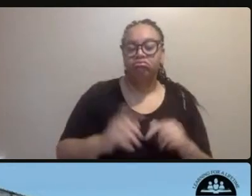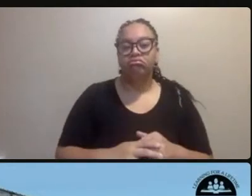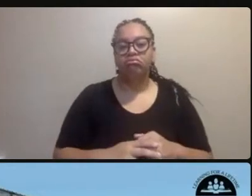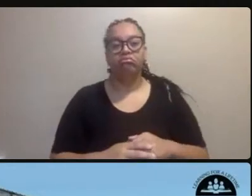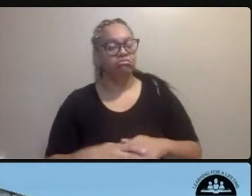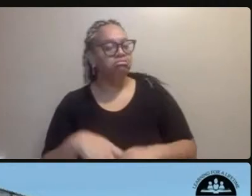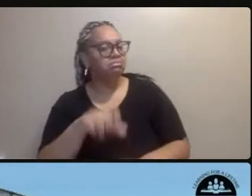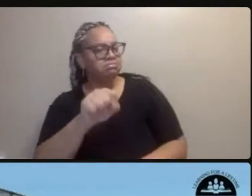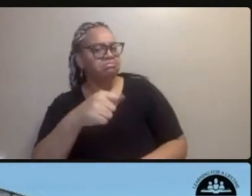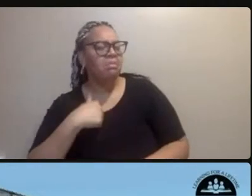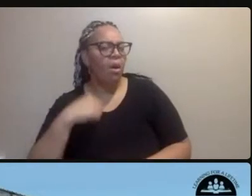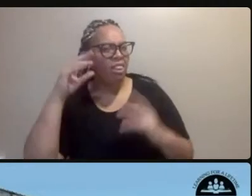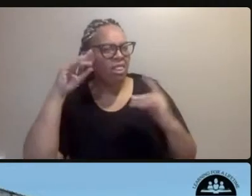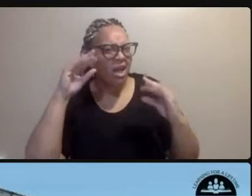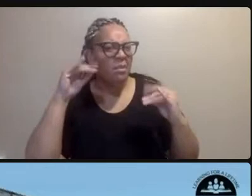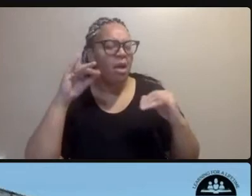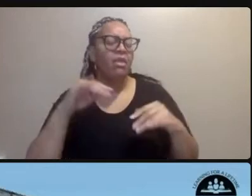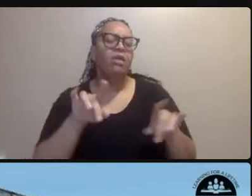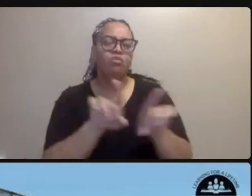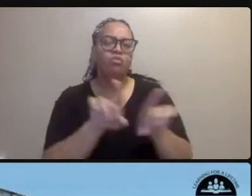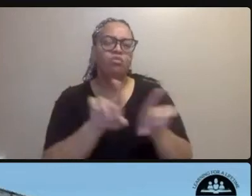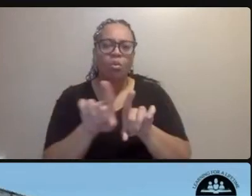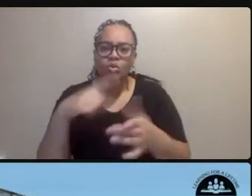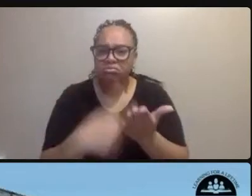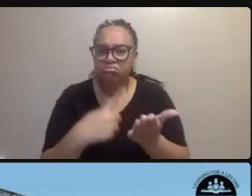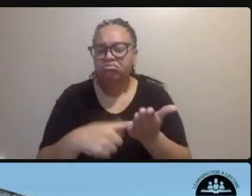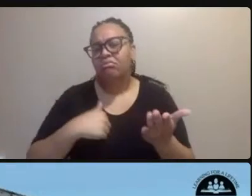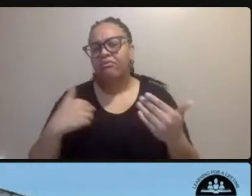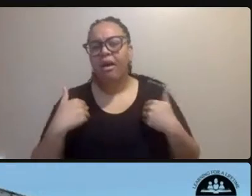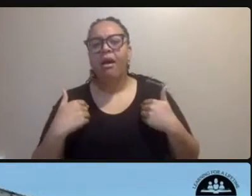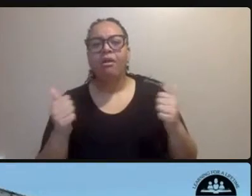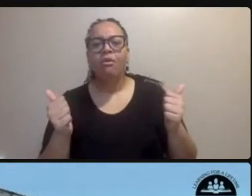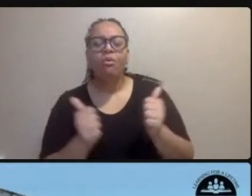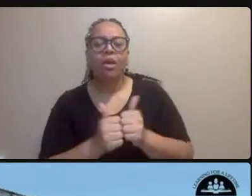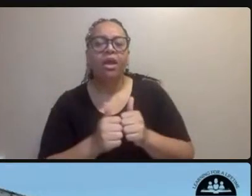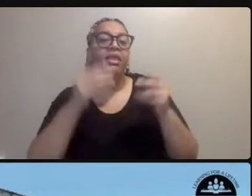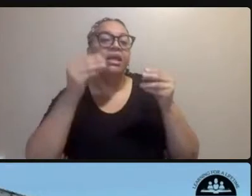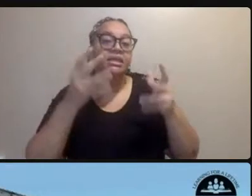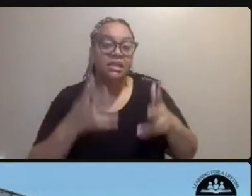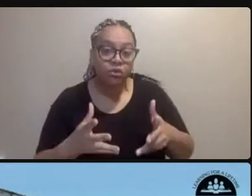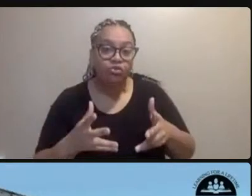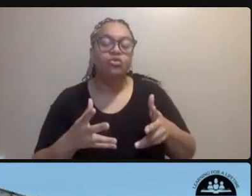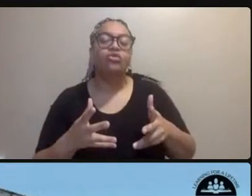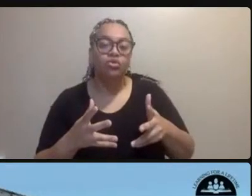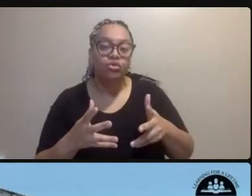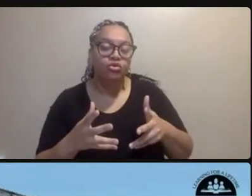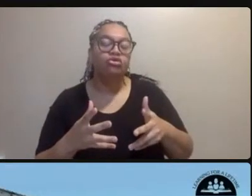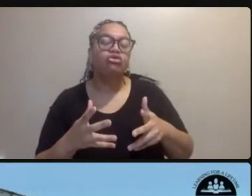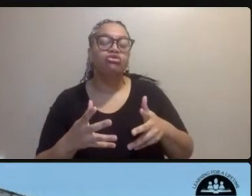GOALS THE BOARD NEEDS TO ACCOMPLISH?